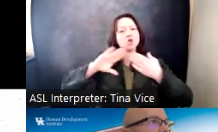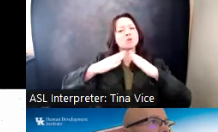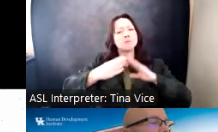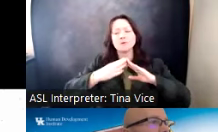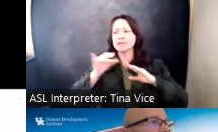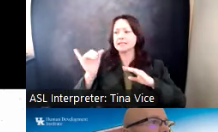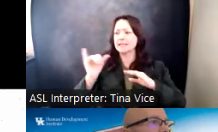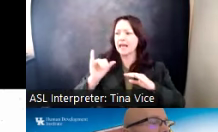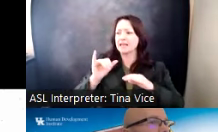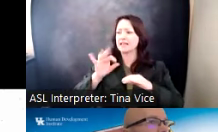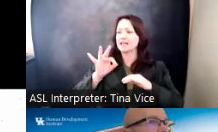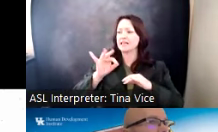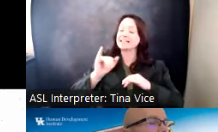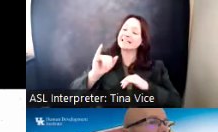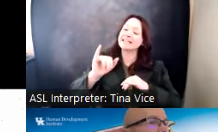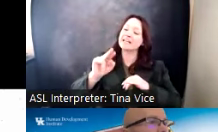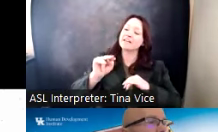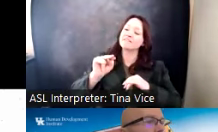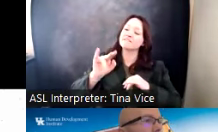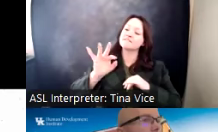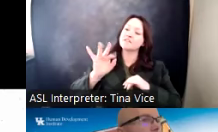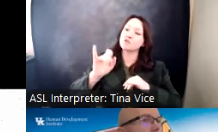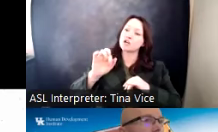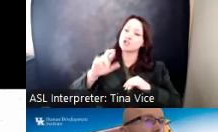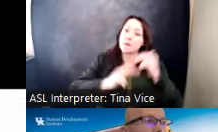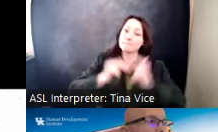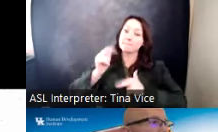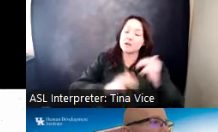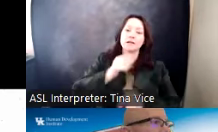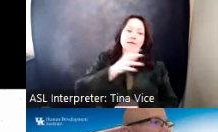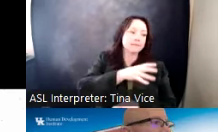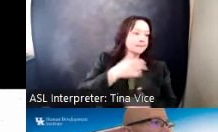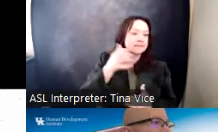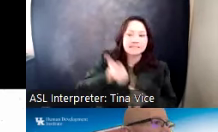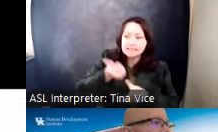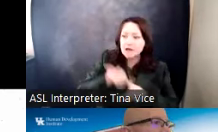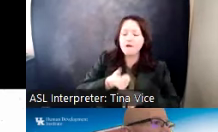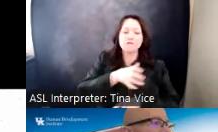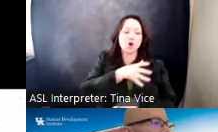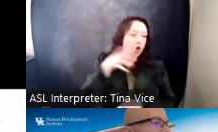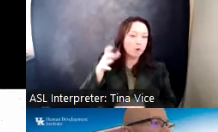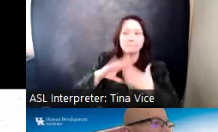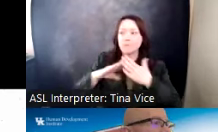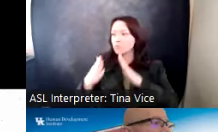you think about um like urban versus rural communities um or the so the